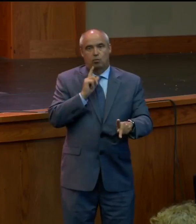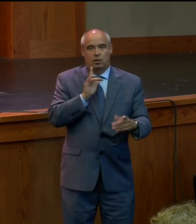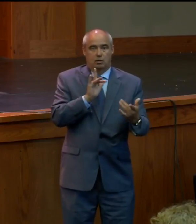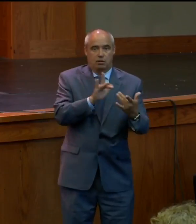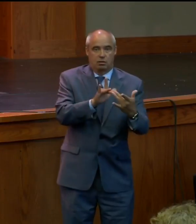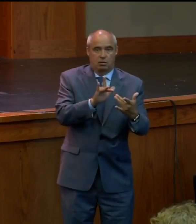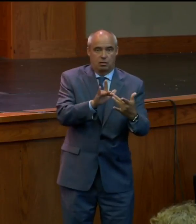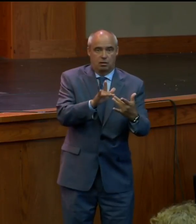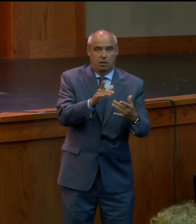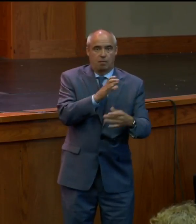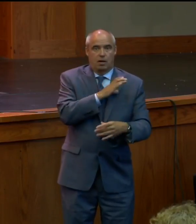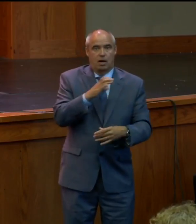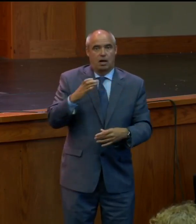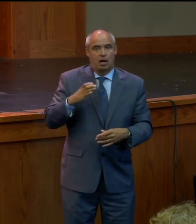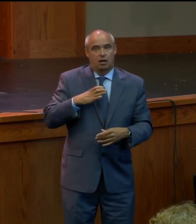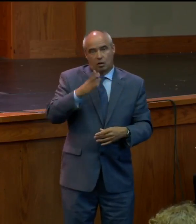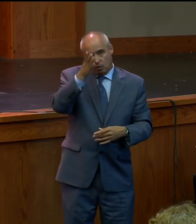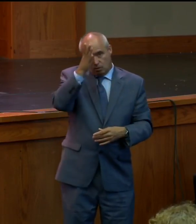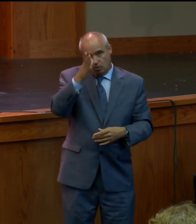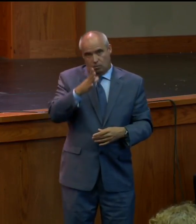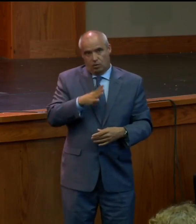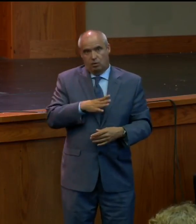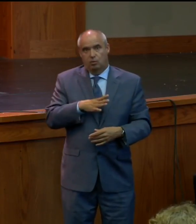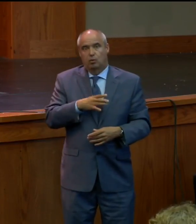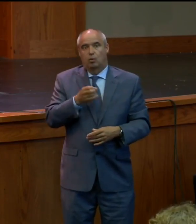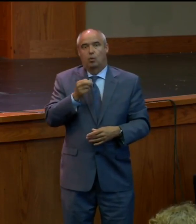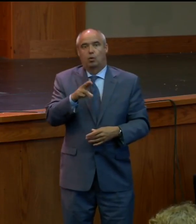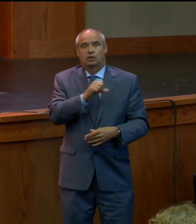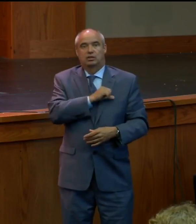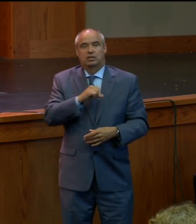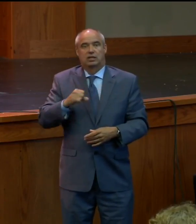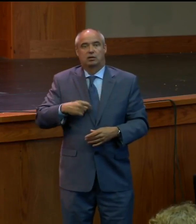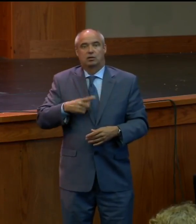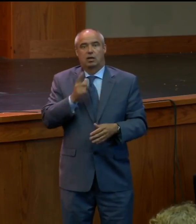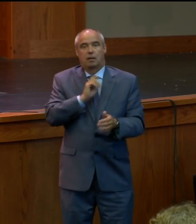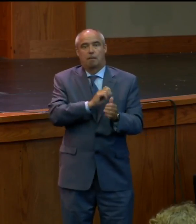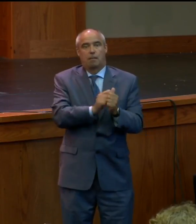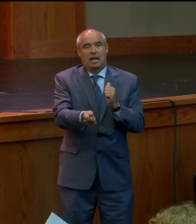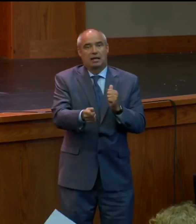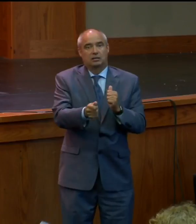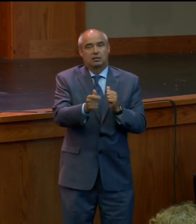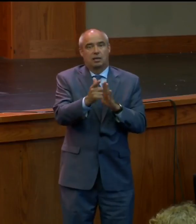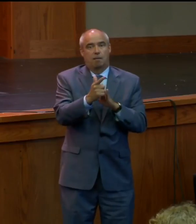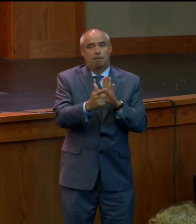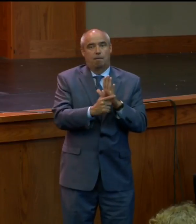CONGRESSMEN OR SENATOR TO SAY PASS THIS BILL.